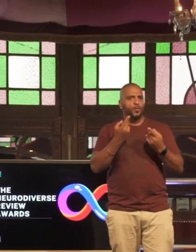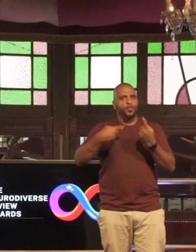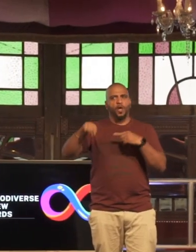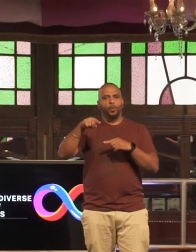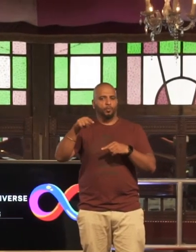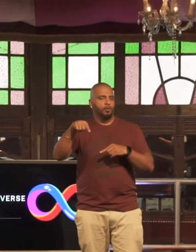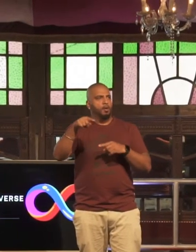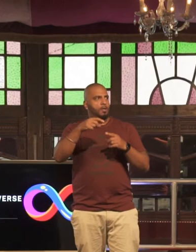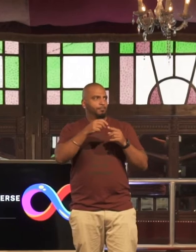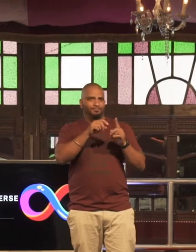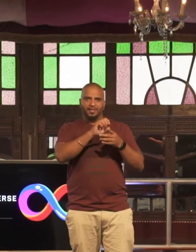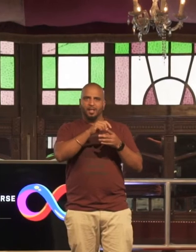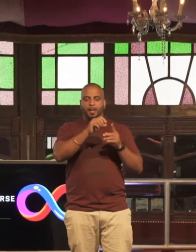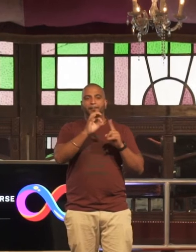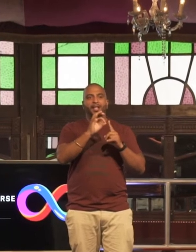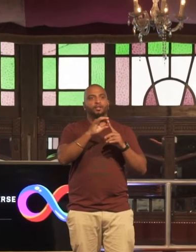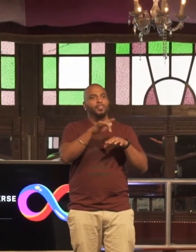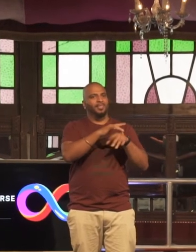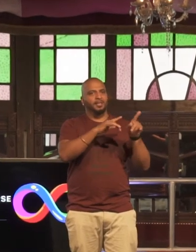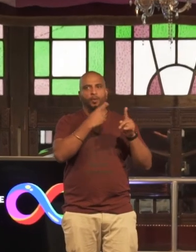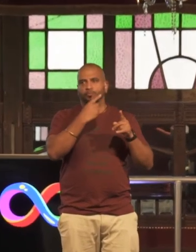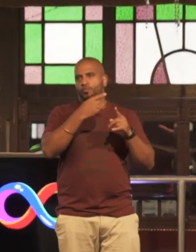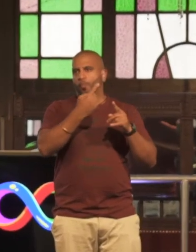First of all, I want to say thank you very much